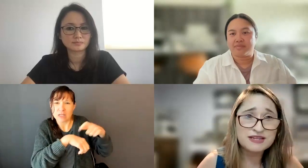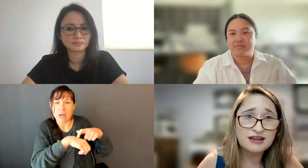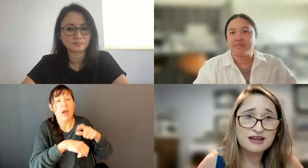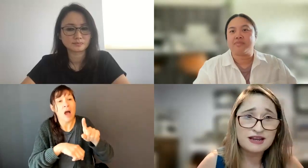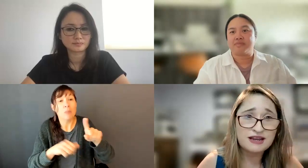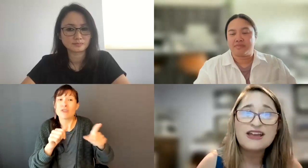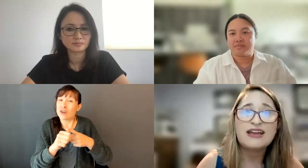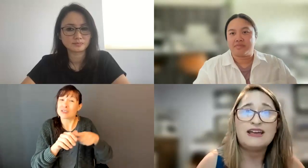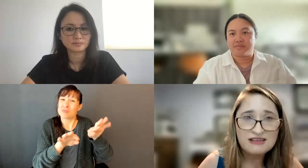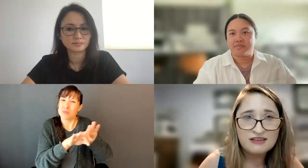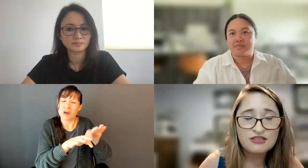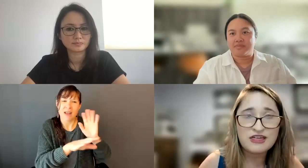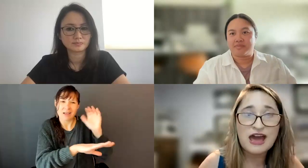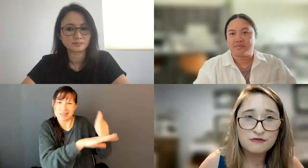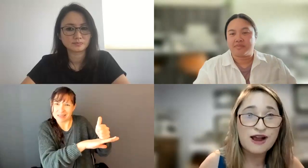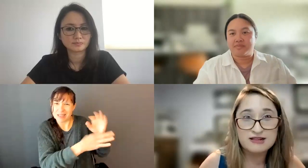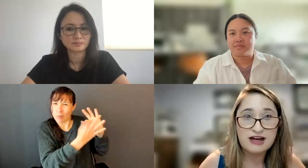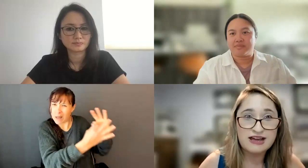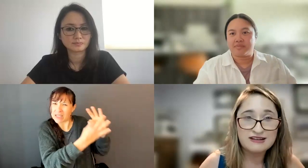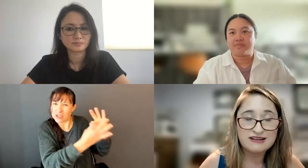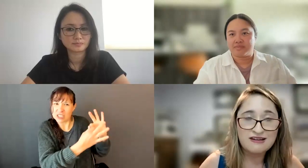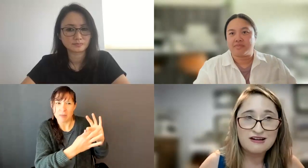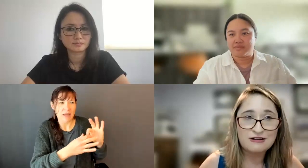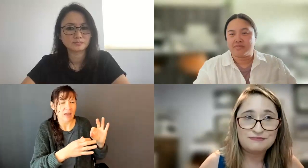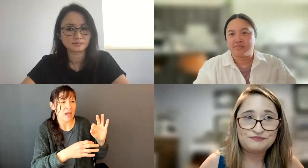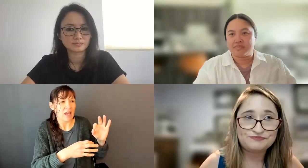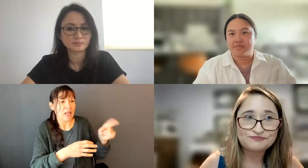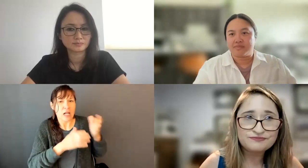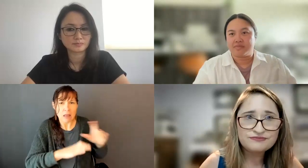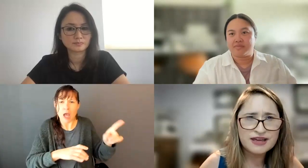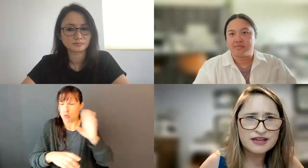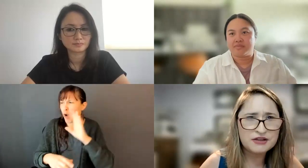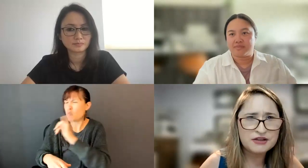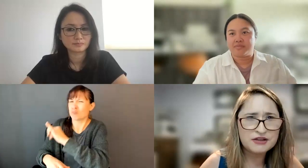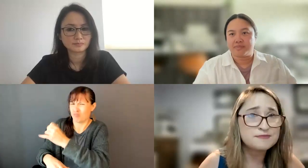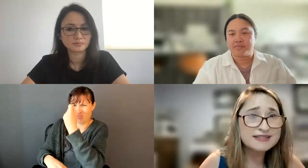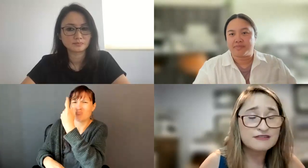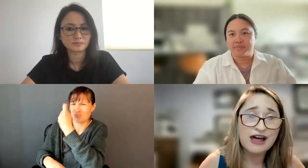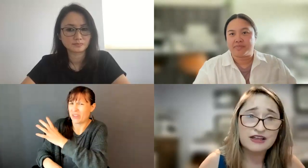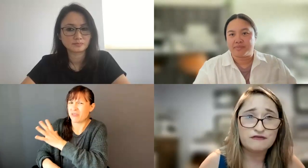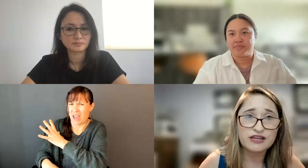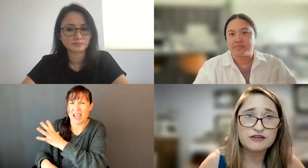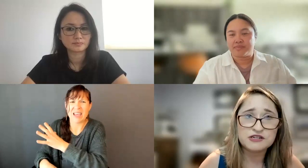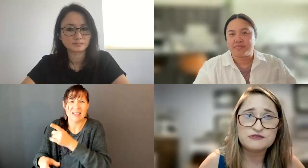and really having that right client that, you know, respects the value of what you do